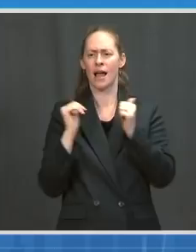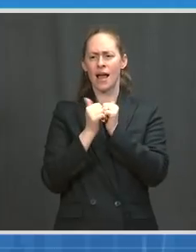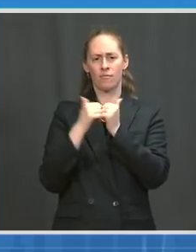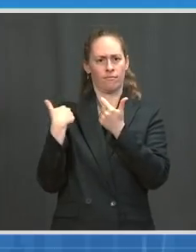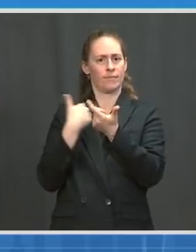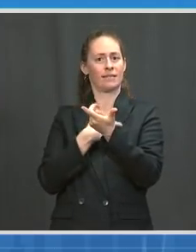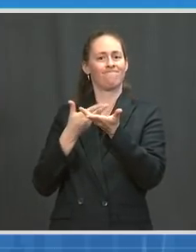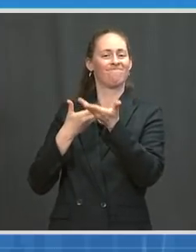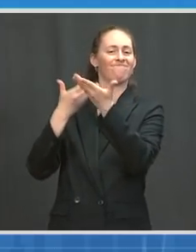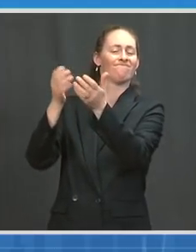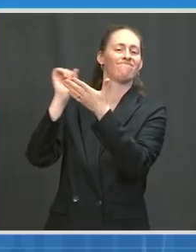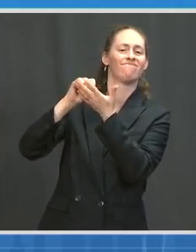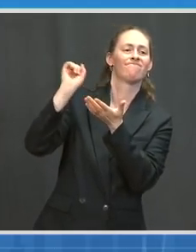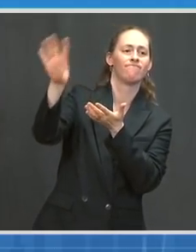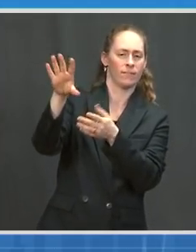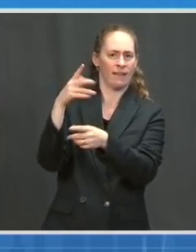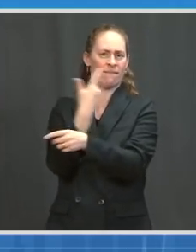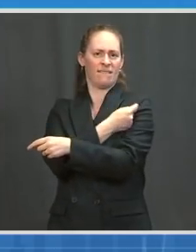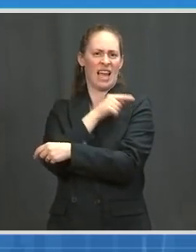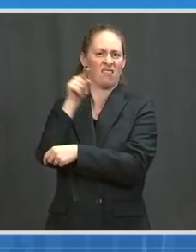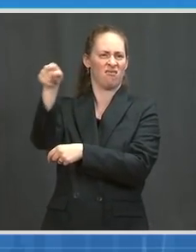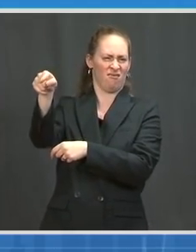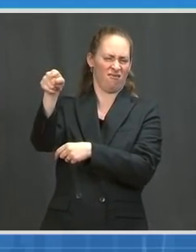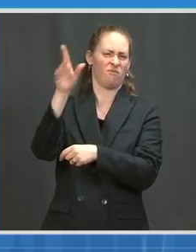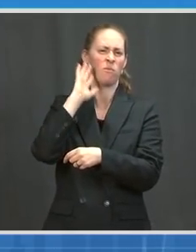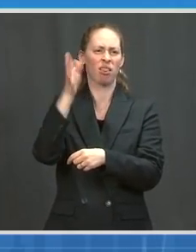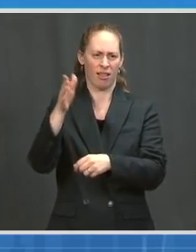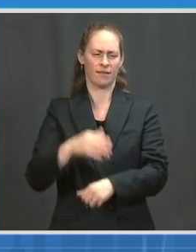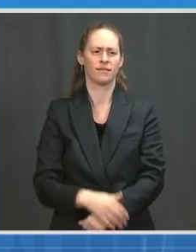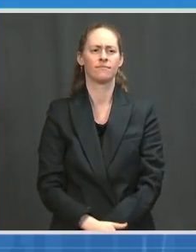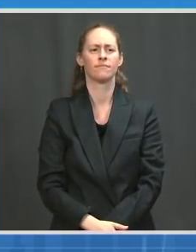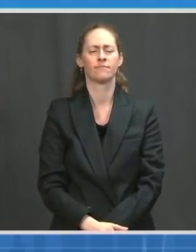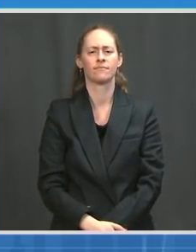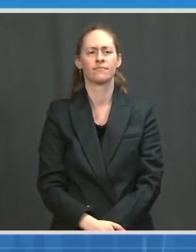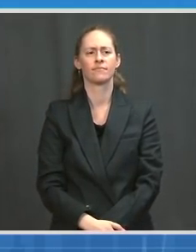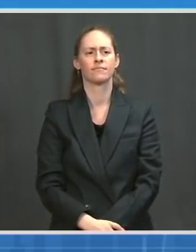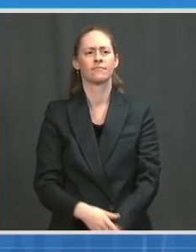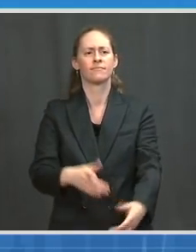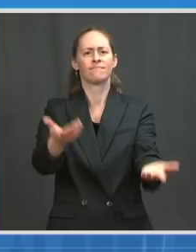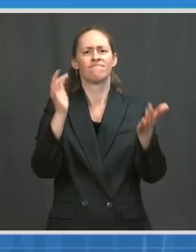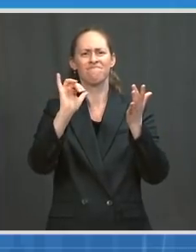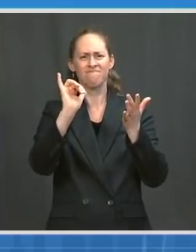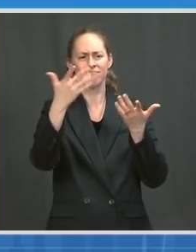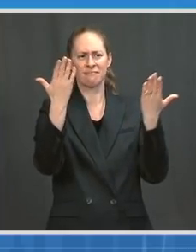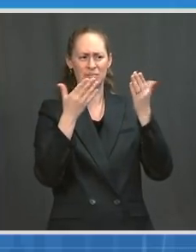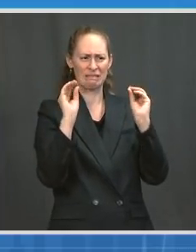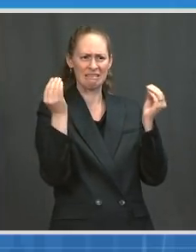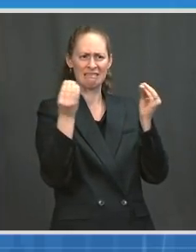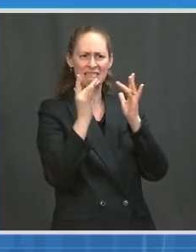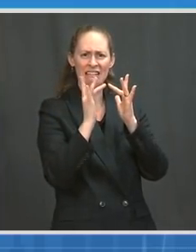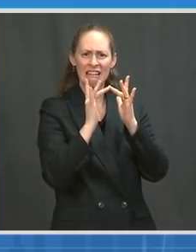designed for people without broadband or cell phones where we will help people make appointments and remove other barriers